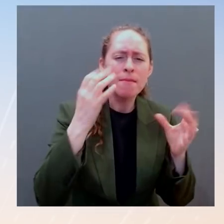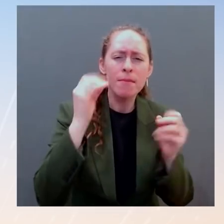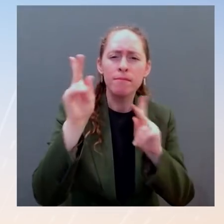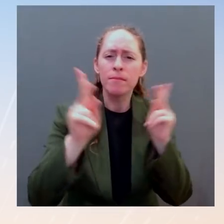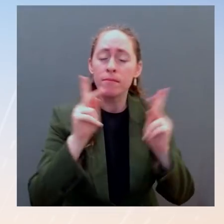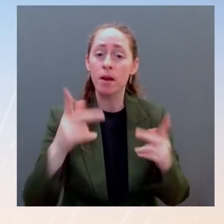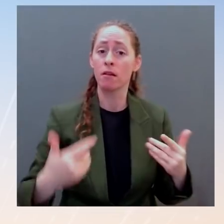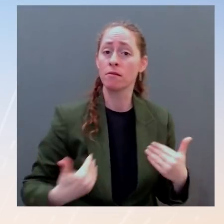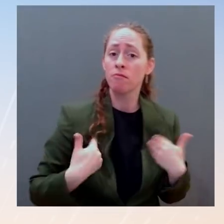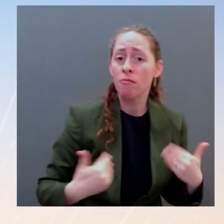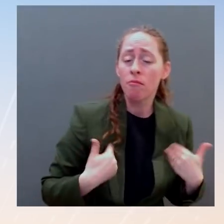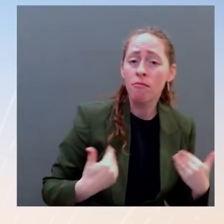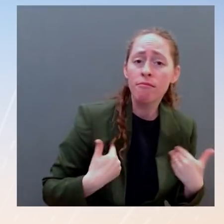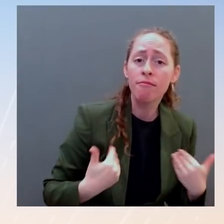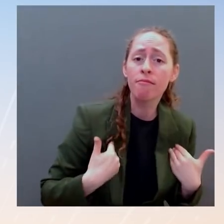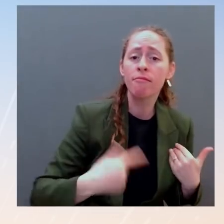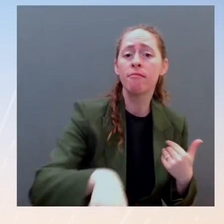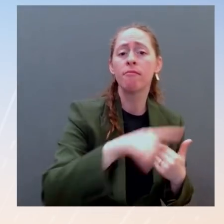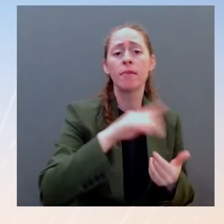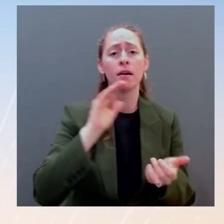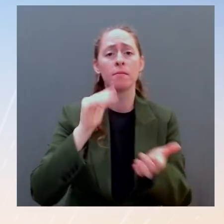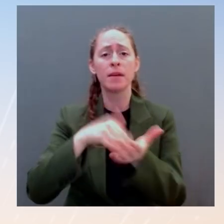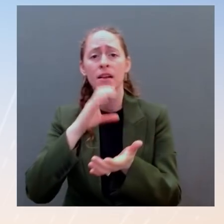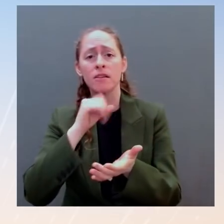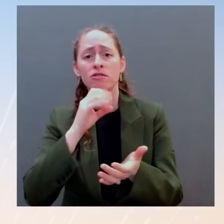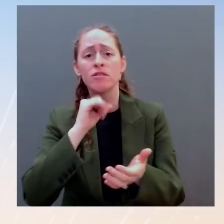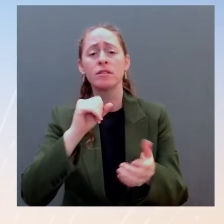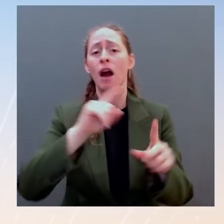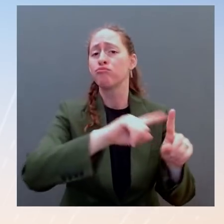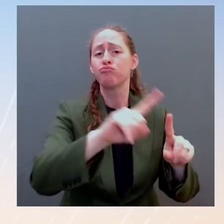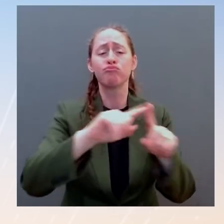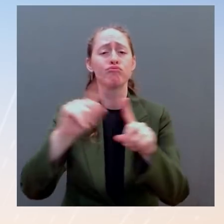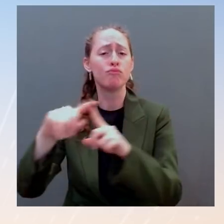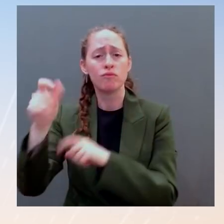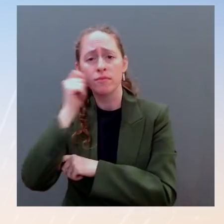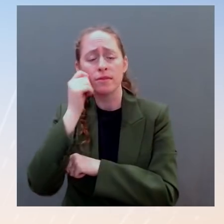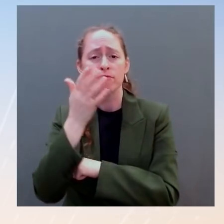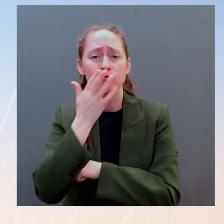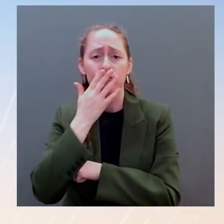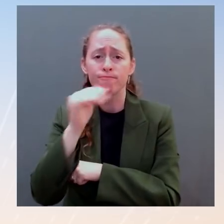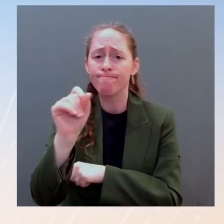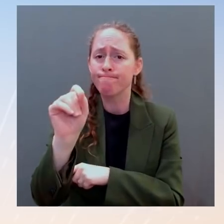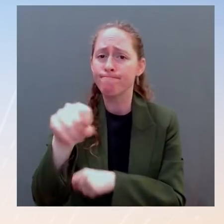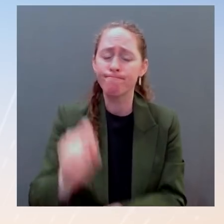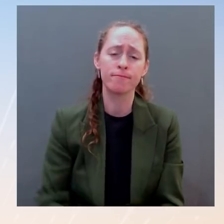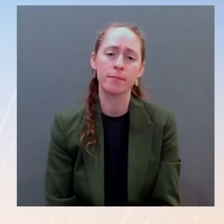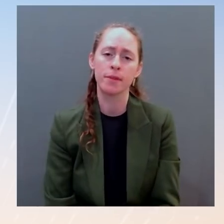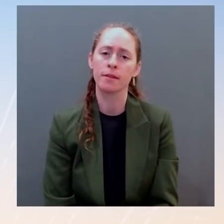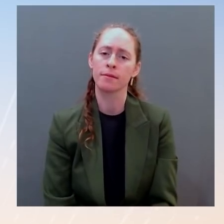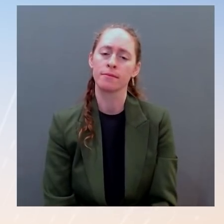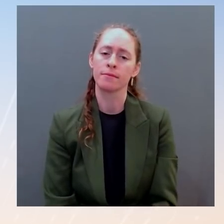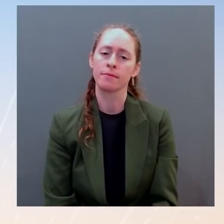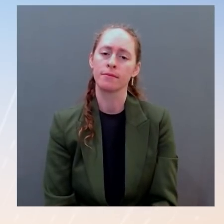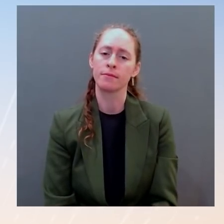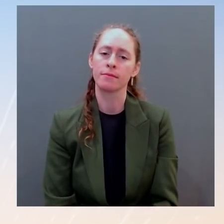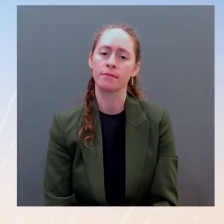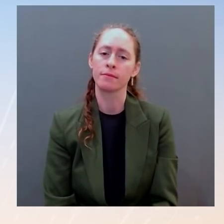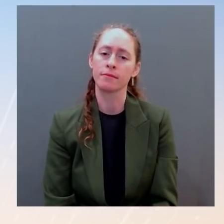It is something that he has -- he has played -- it has been a vital priority to the President, which again is why not a single person has played --